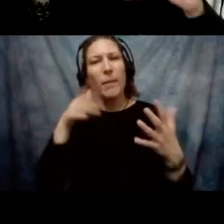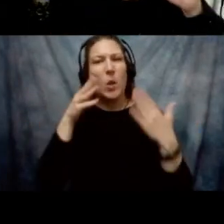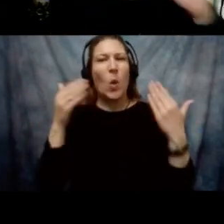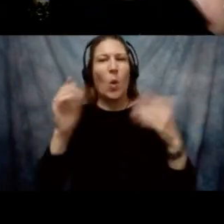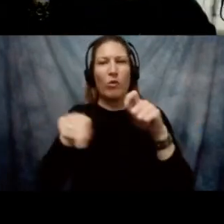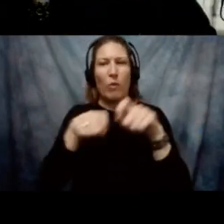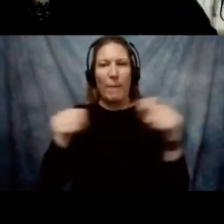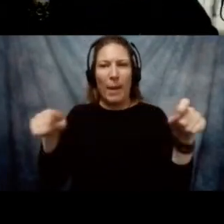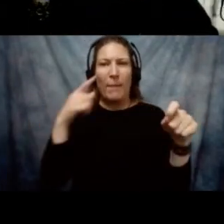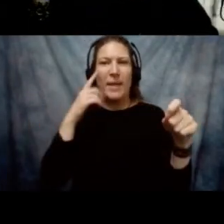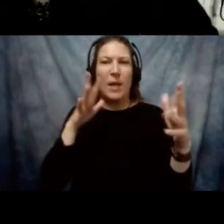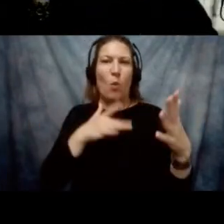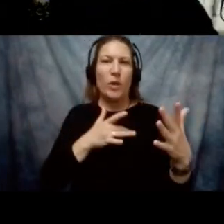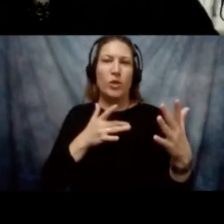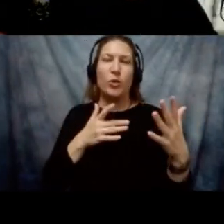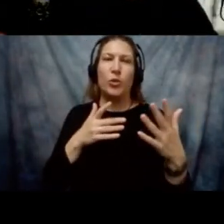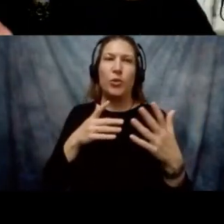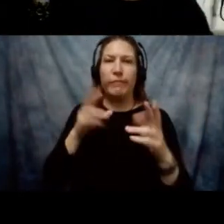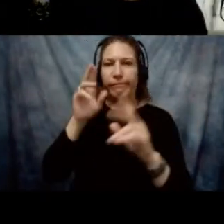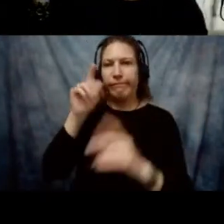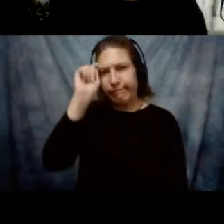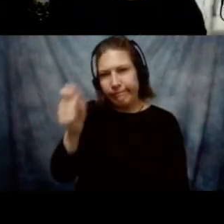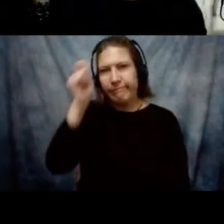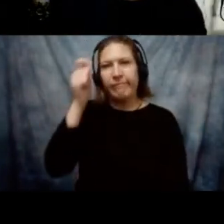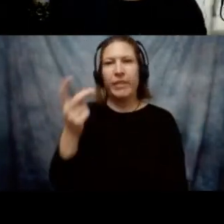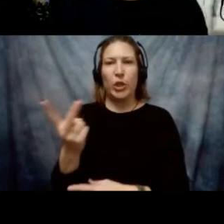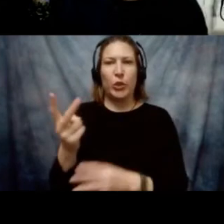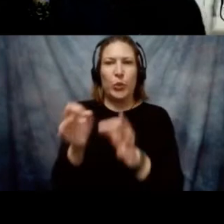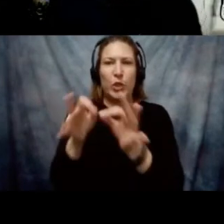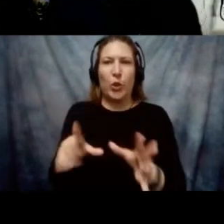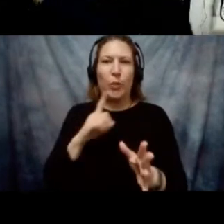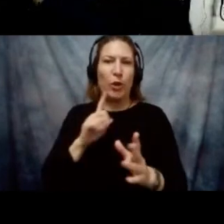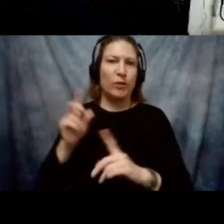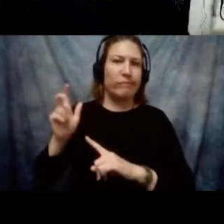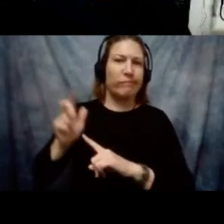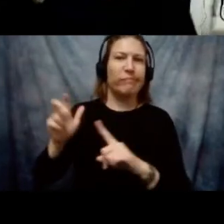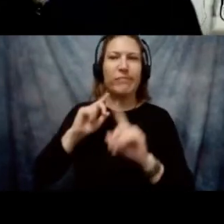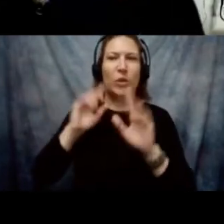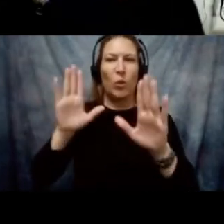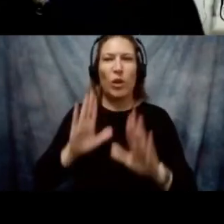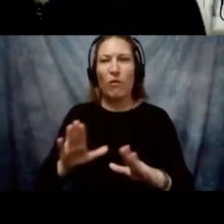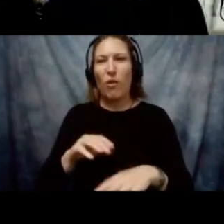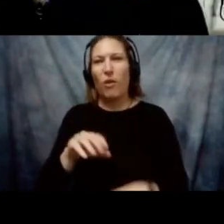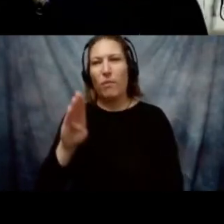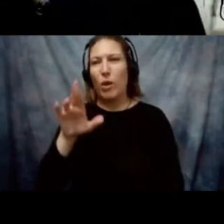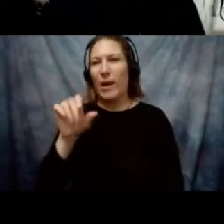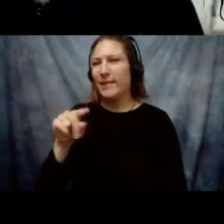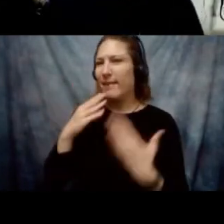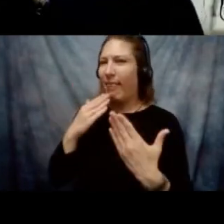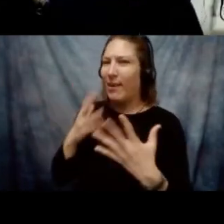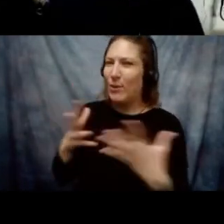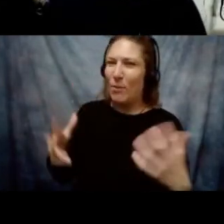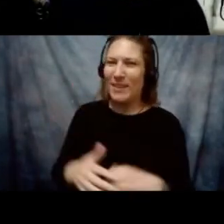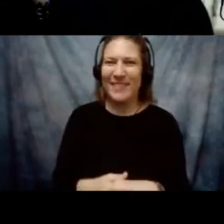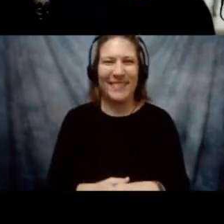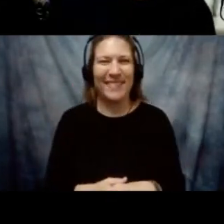so amazing um you had incredible takeaways brian i i can't say enough about your generosity sharing